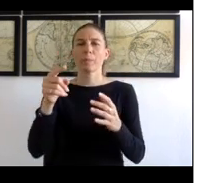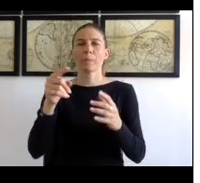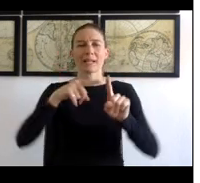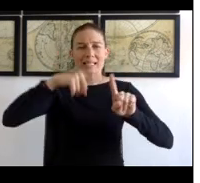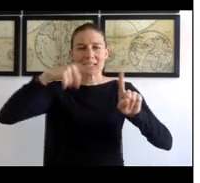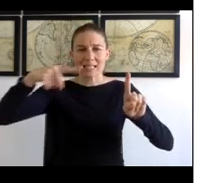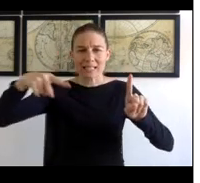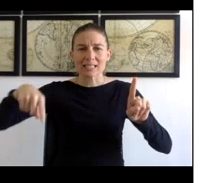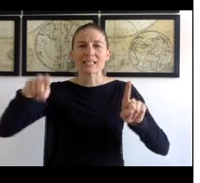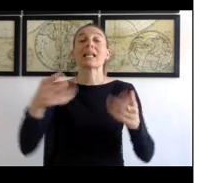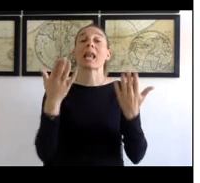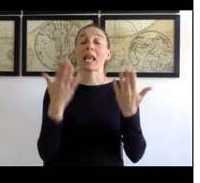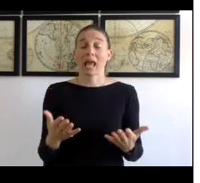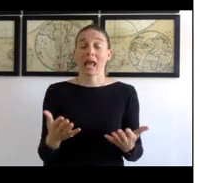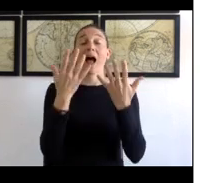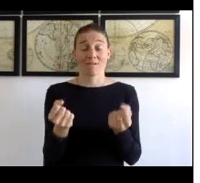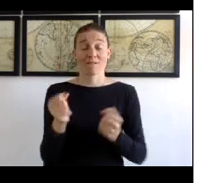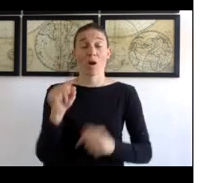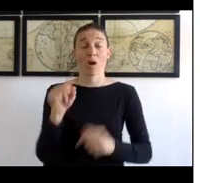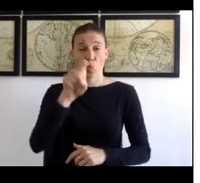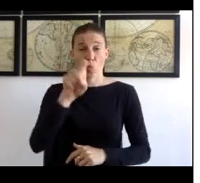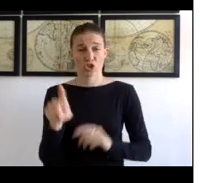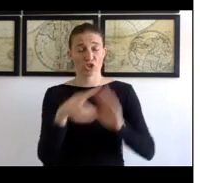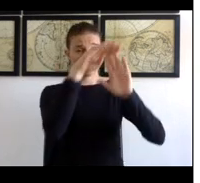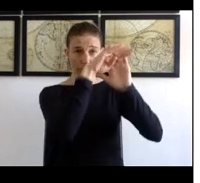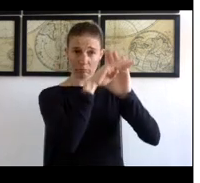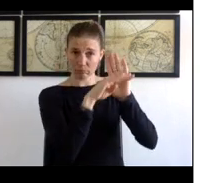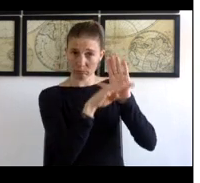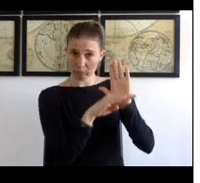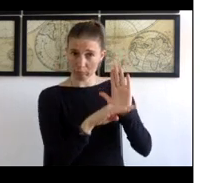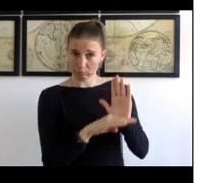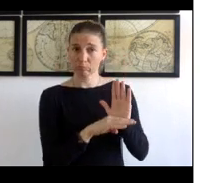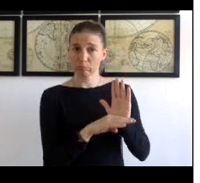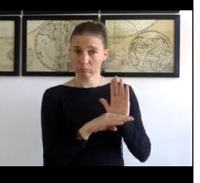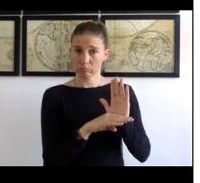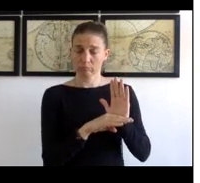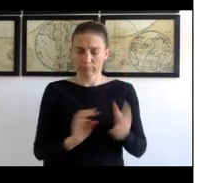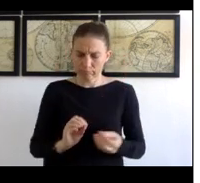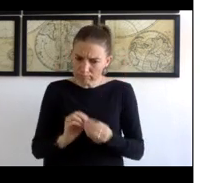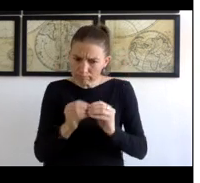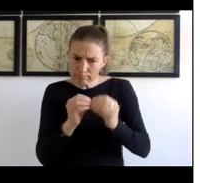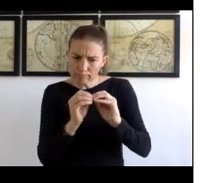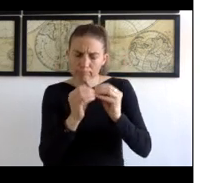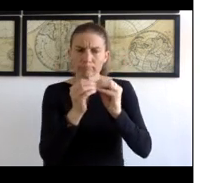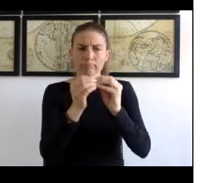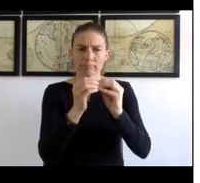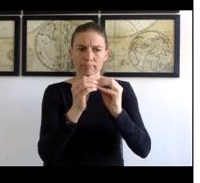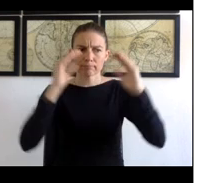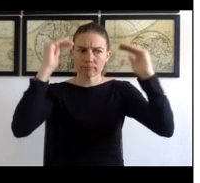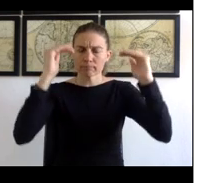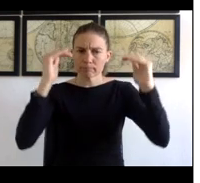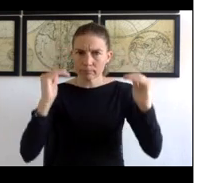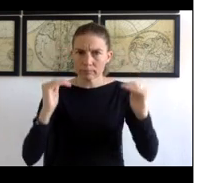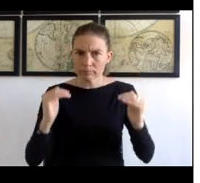a set of questions that would meet this requirement.